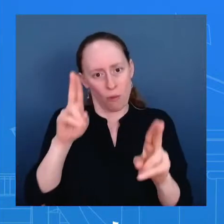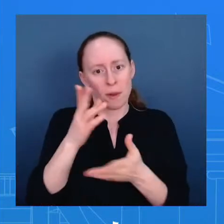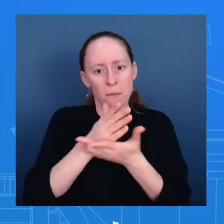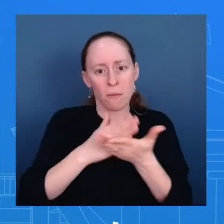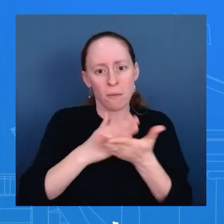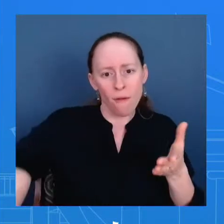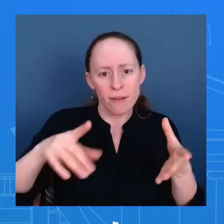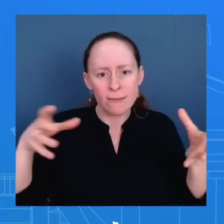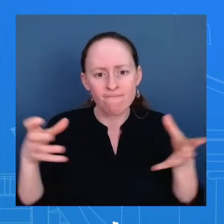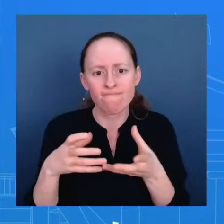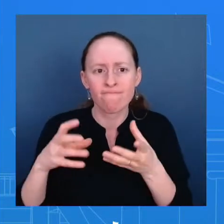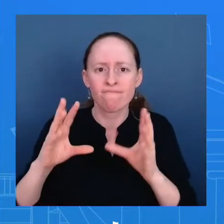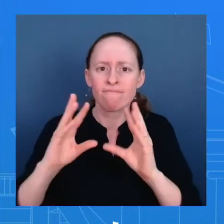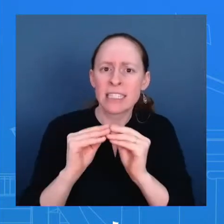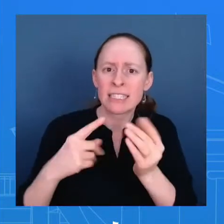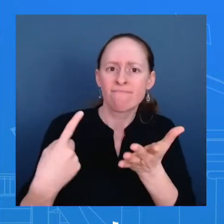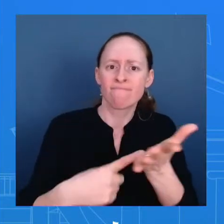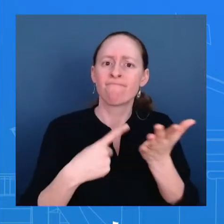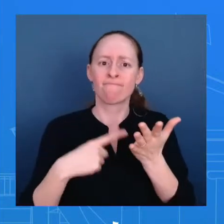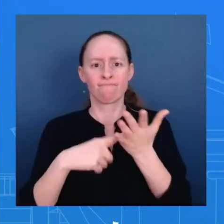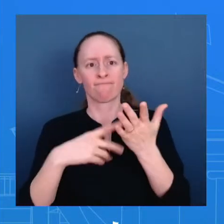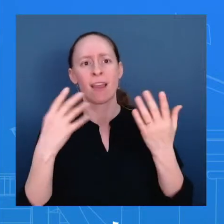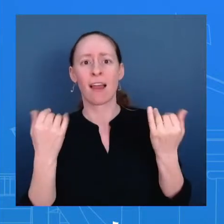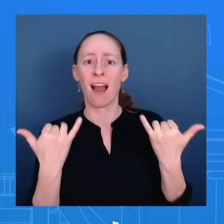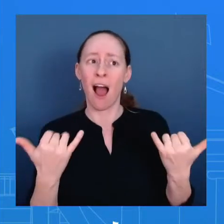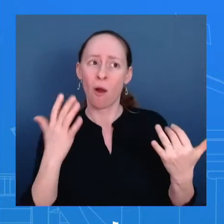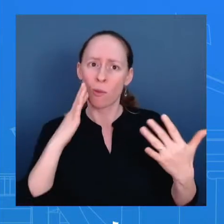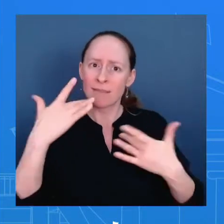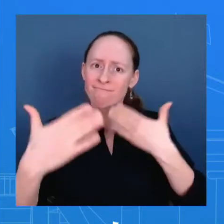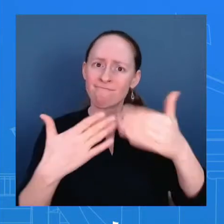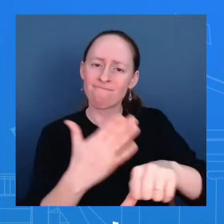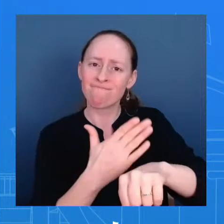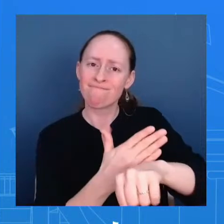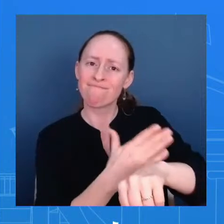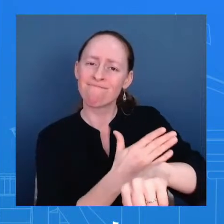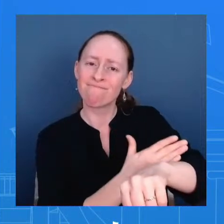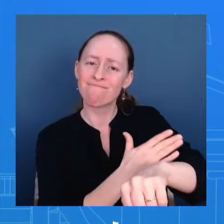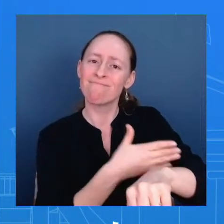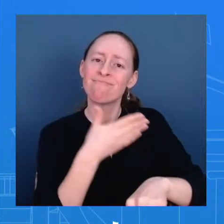while highlighting his vision for how we must continue to build on these freedoms.